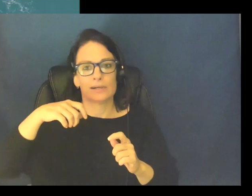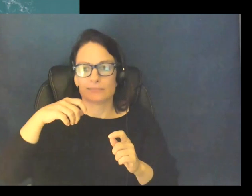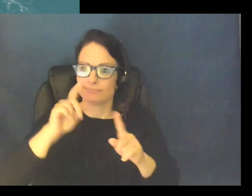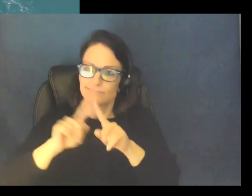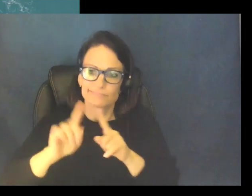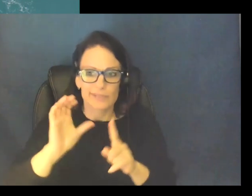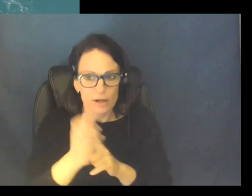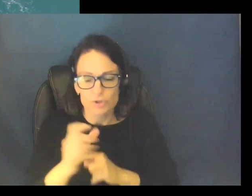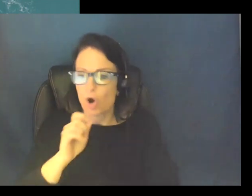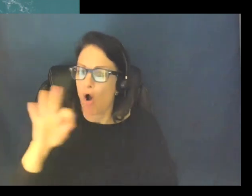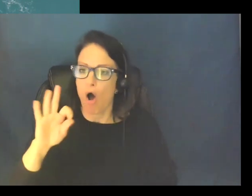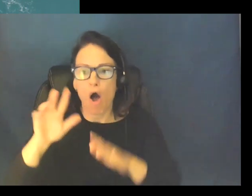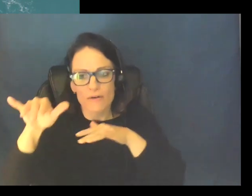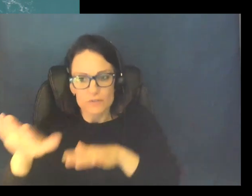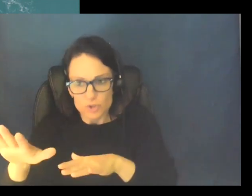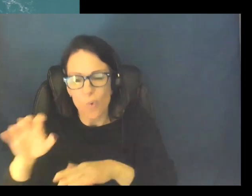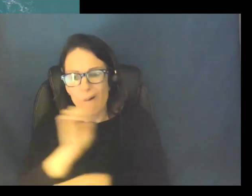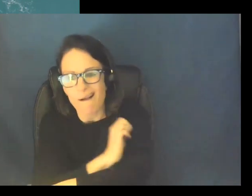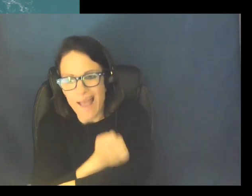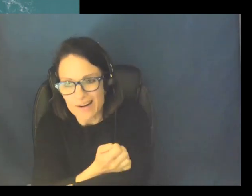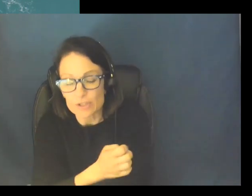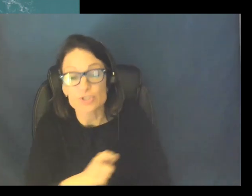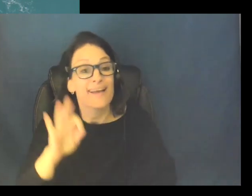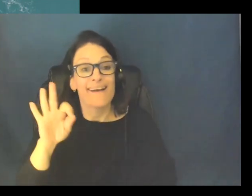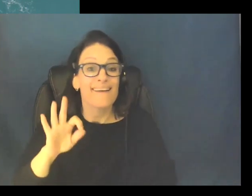Beth Cassoni. : Good evening. Can you hear me?